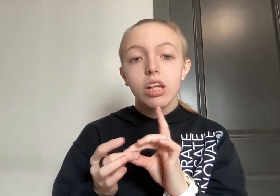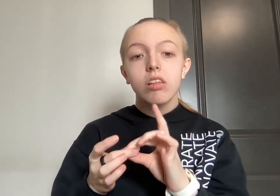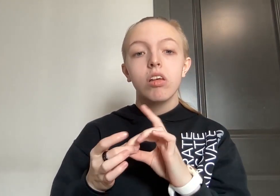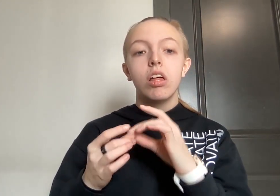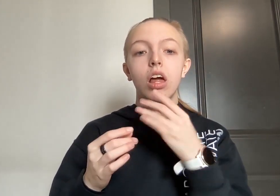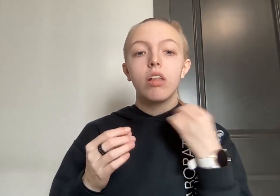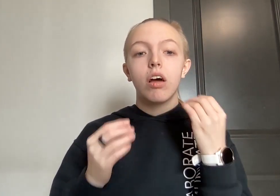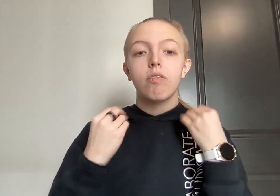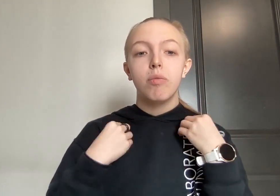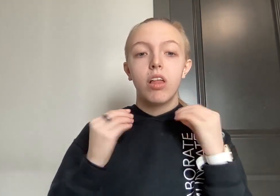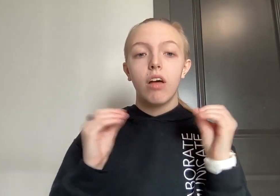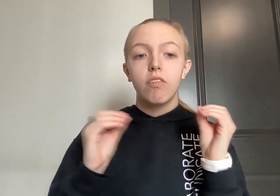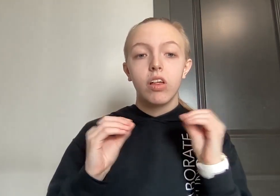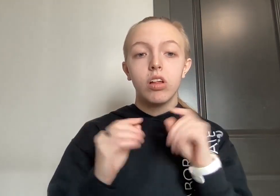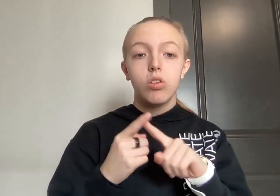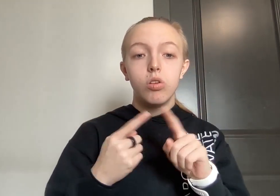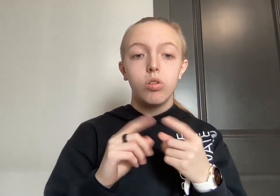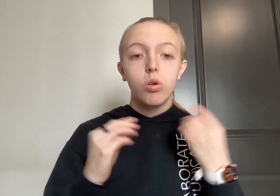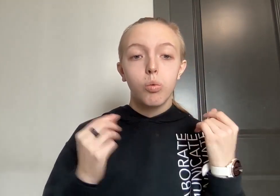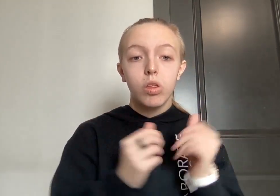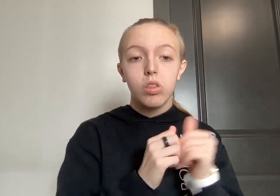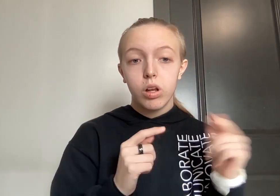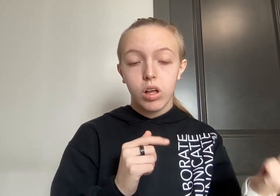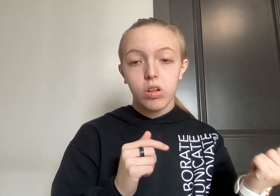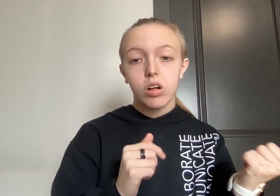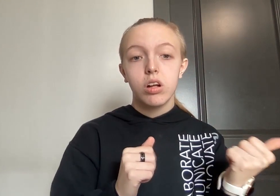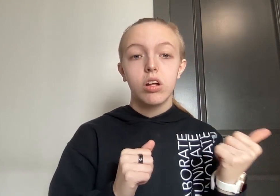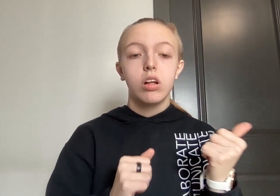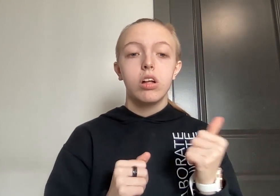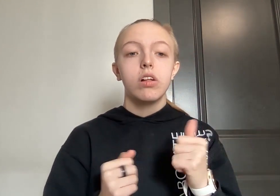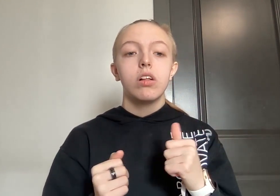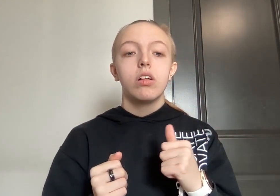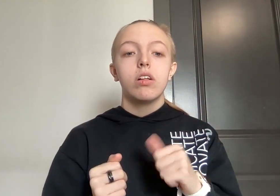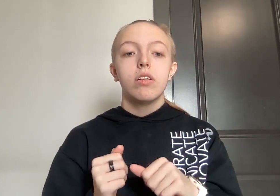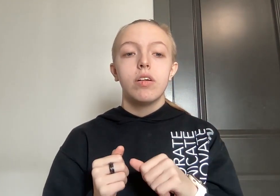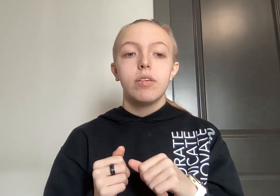and have nothing to do with one another.